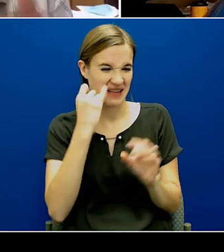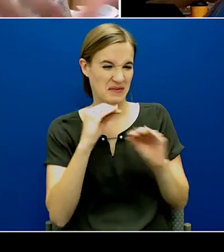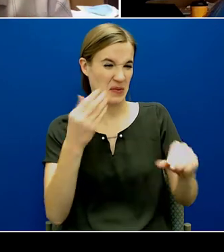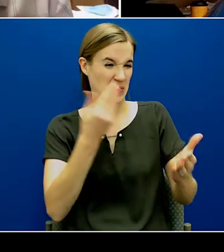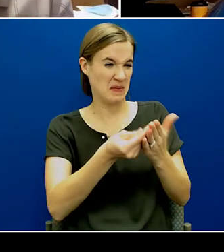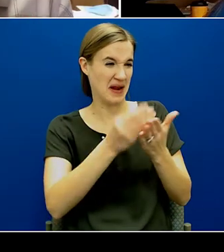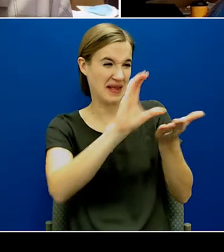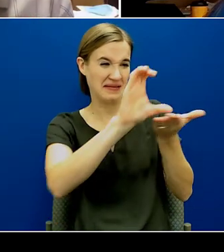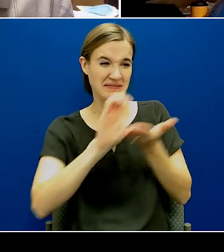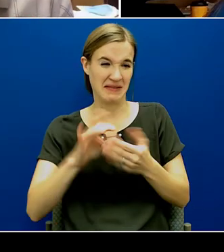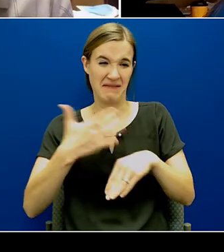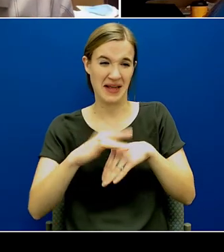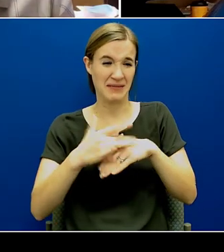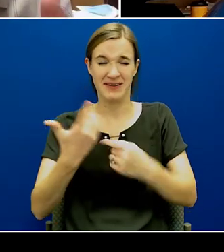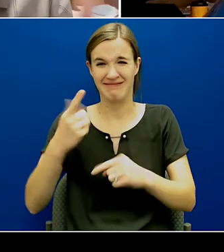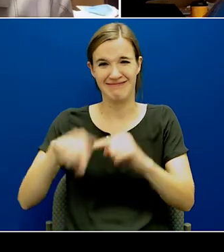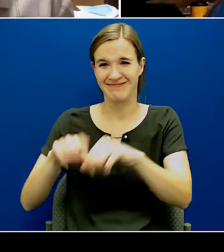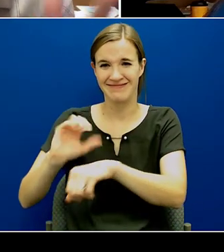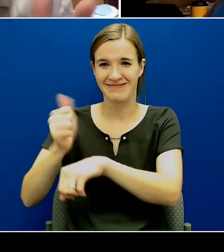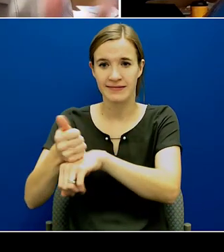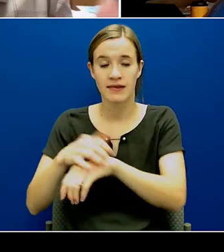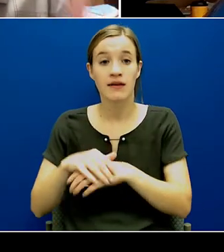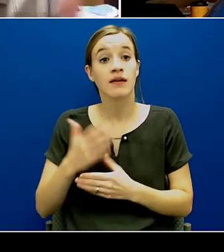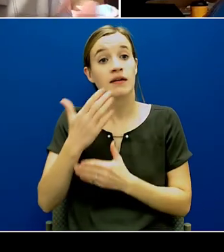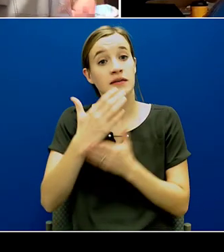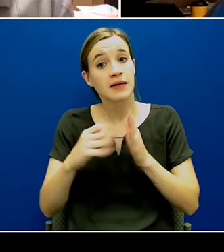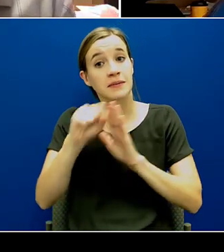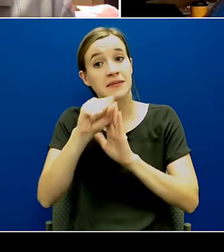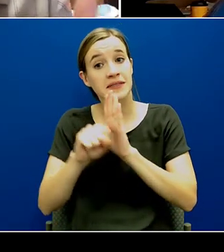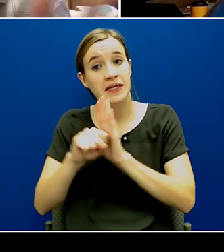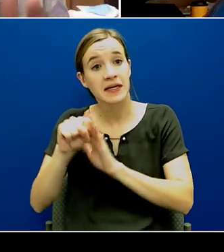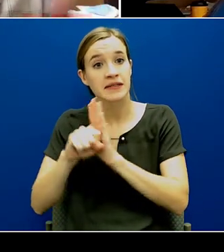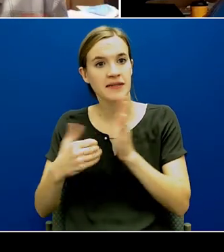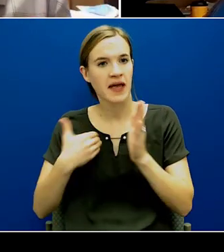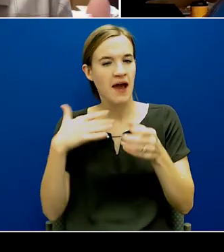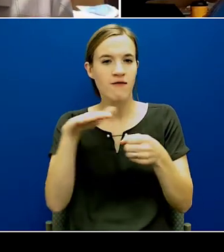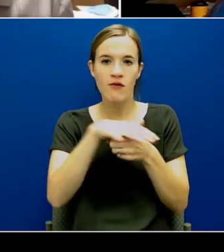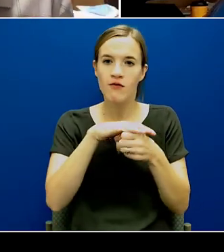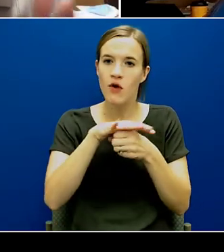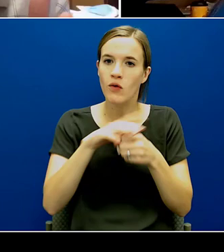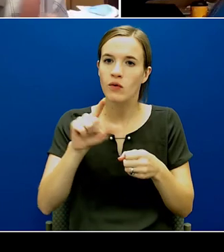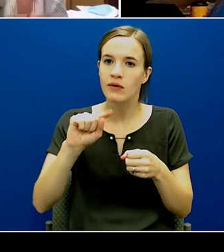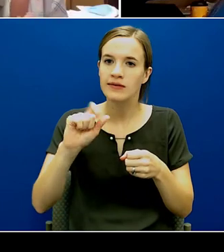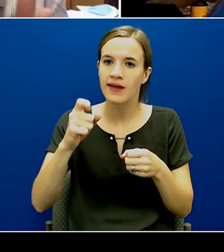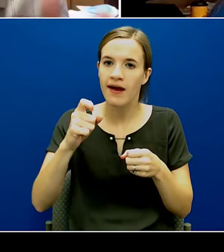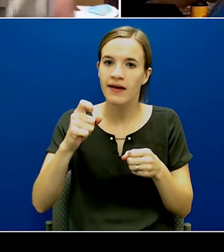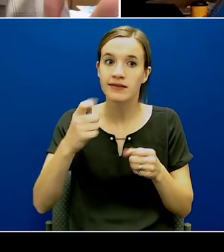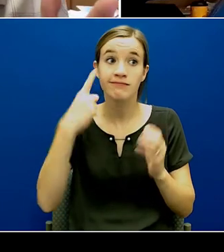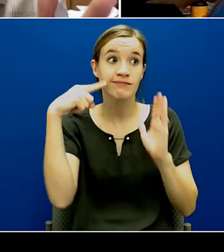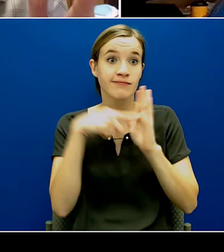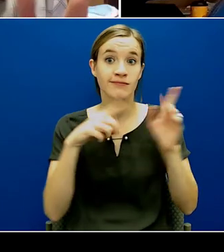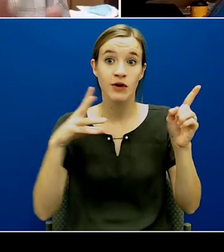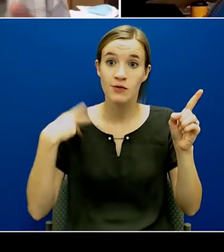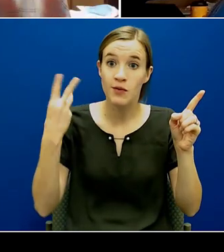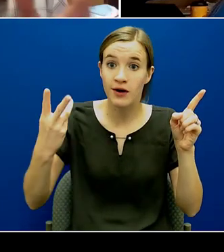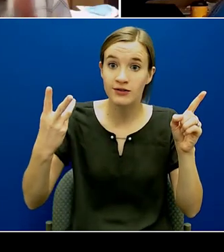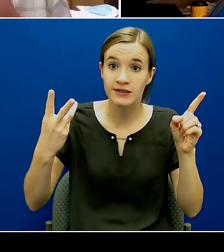local population has said they want to fund some service for their residents or some project, whatever the case may be. And, but